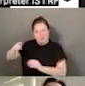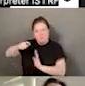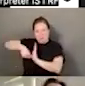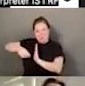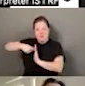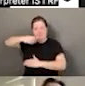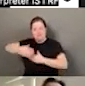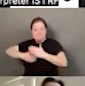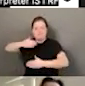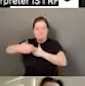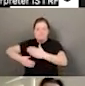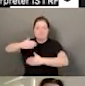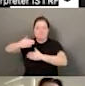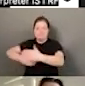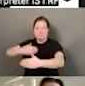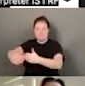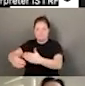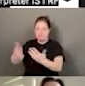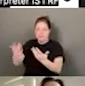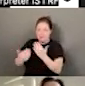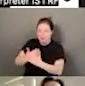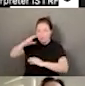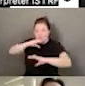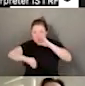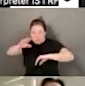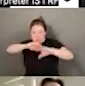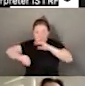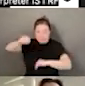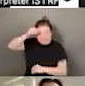either the results or what we learn during the project period to have really